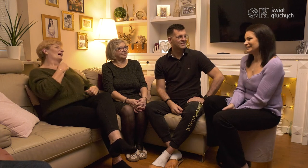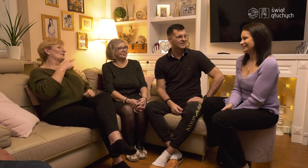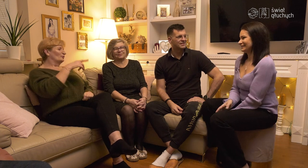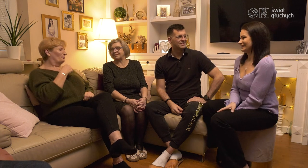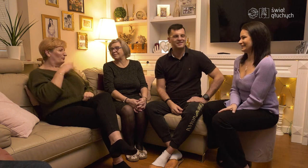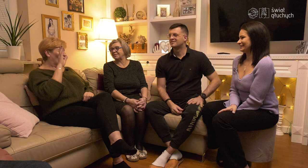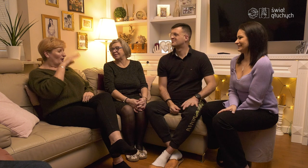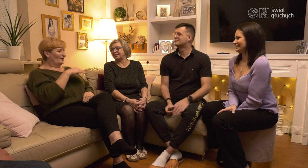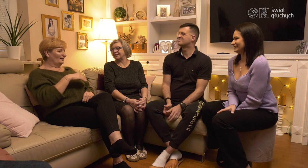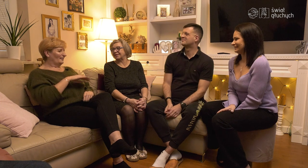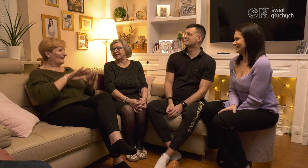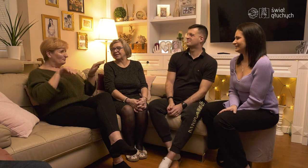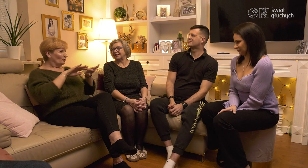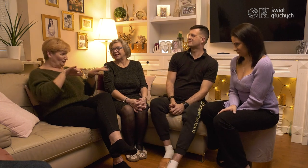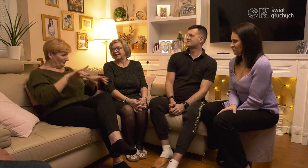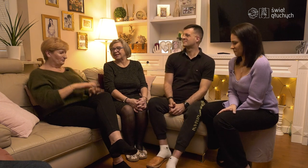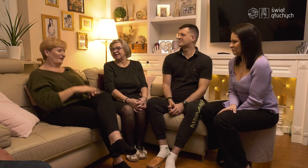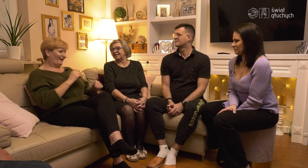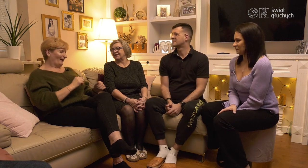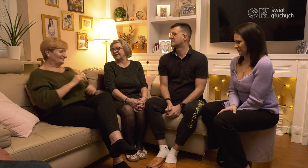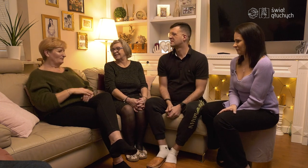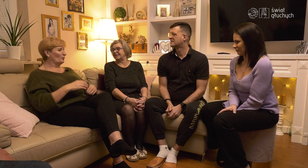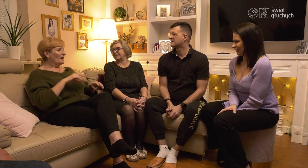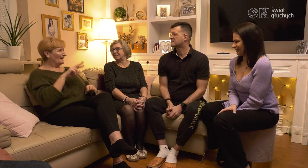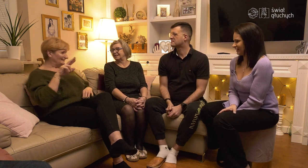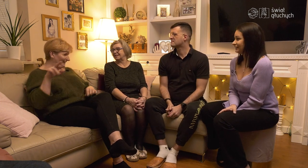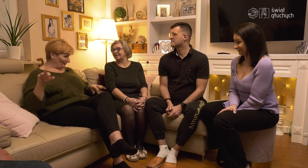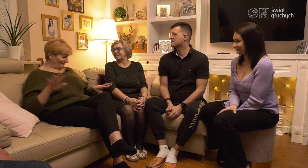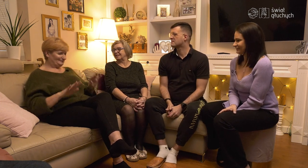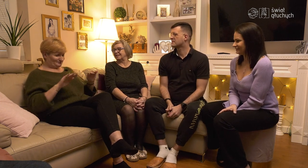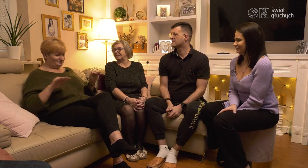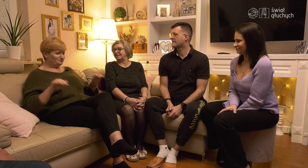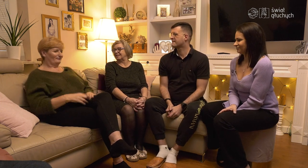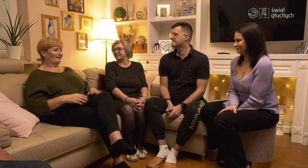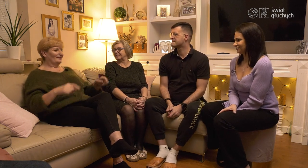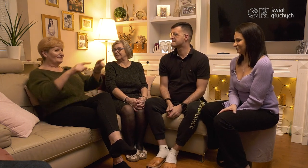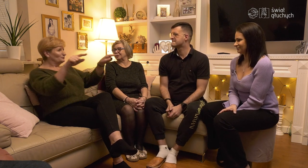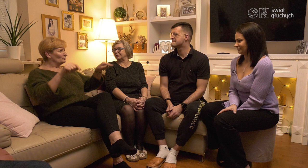[Dorota]: Once at the seaside, during the vacations, in a restaurant,